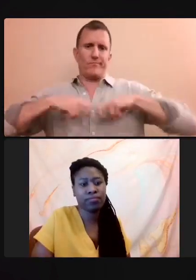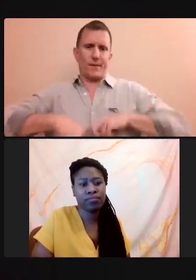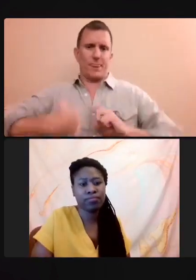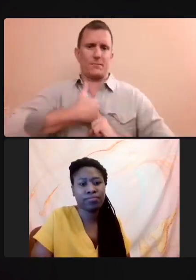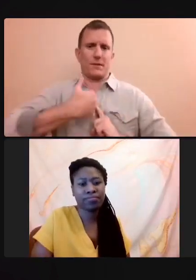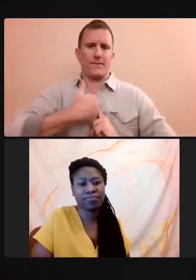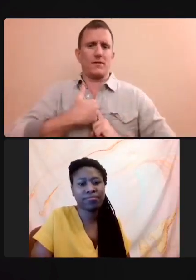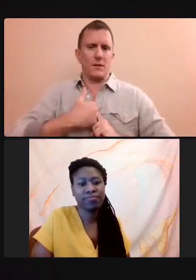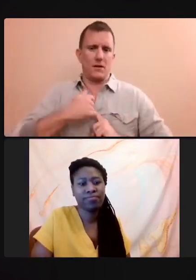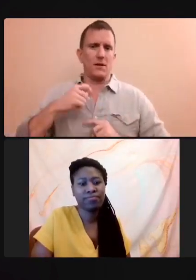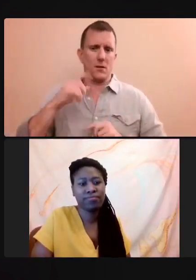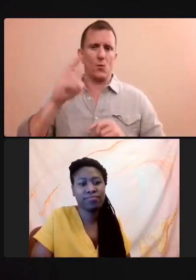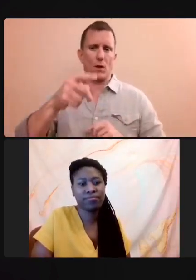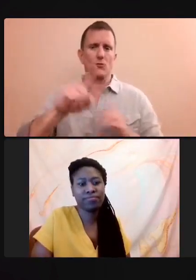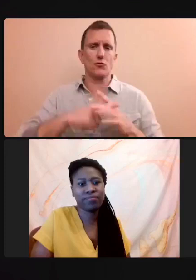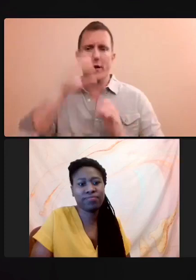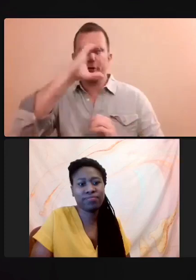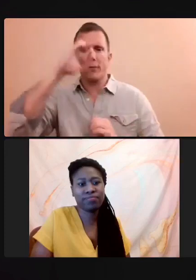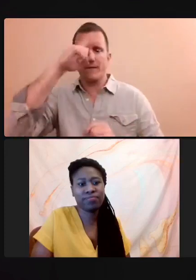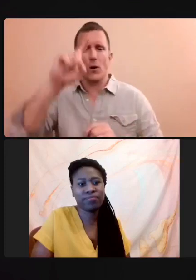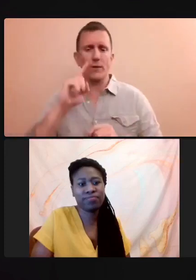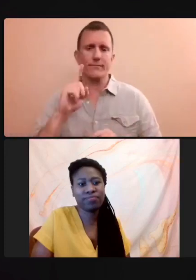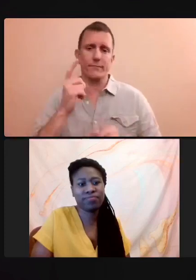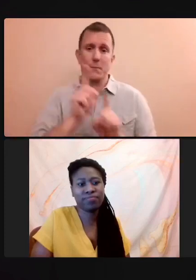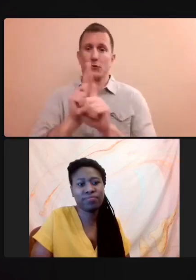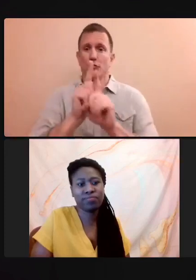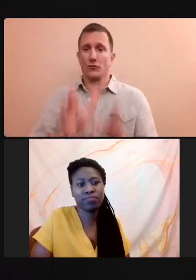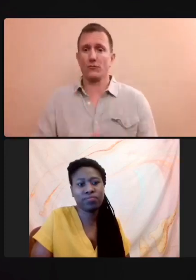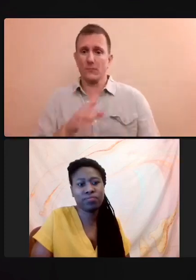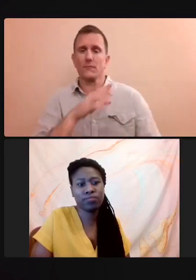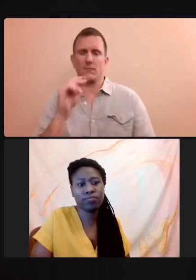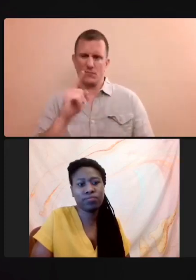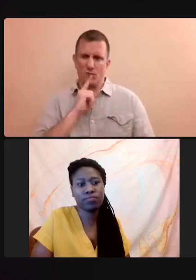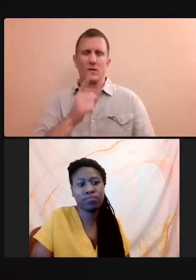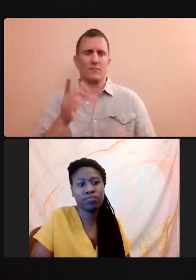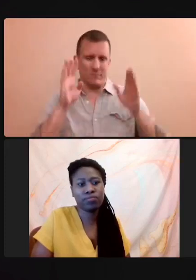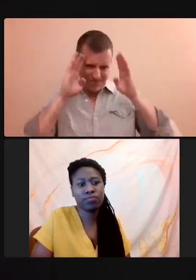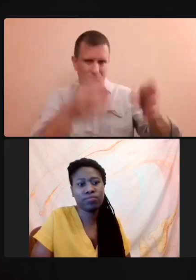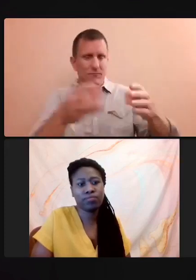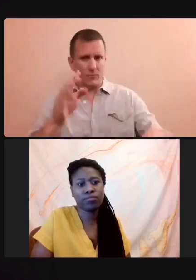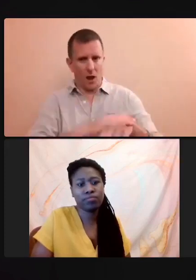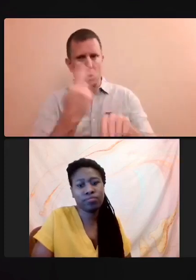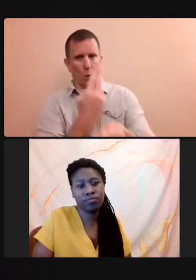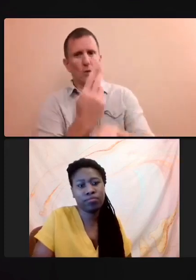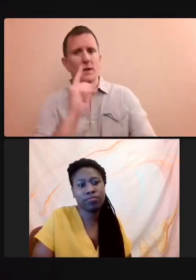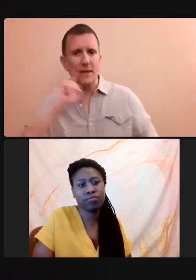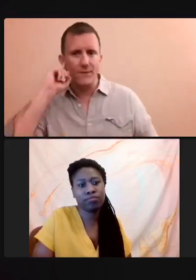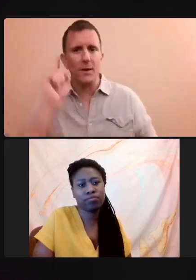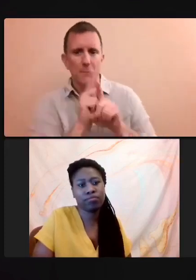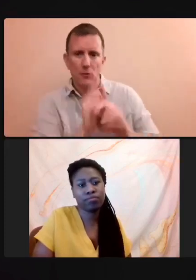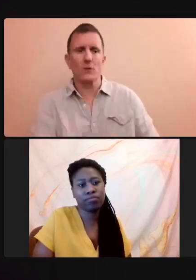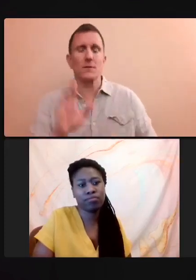They may think that they're not as intelligent or as skilled or knowledgeable as a hearing person.